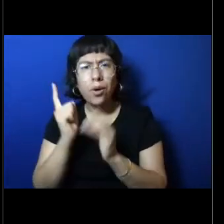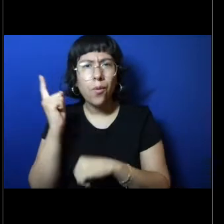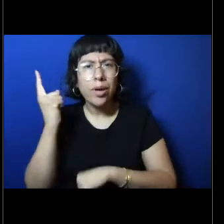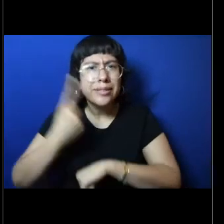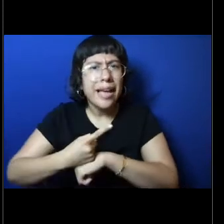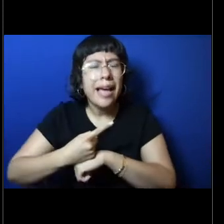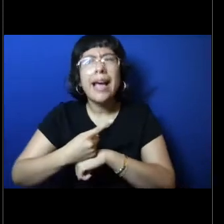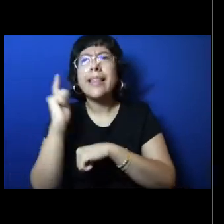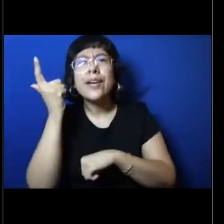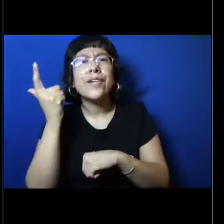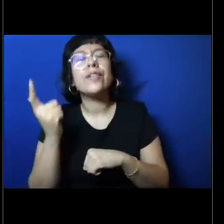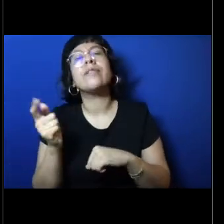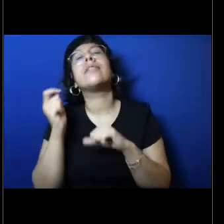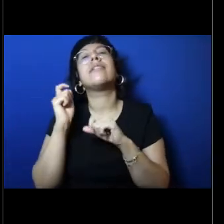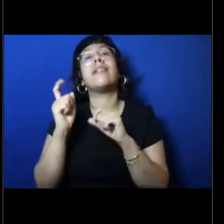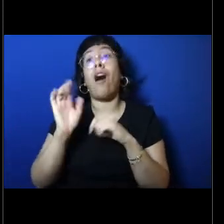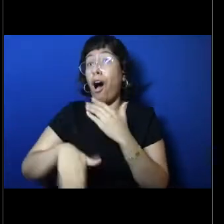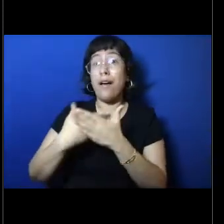is coming from these specific satellites.